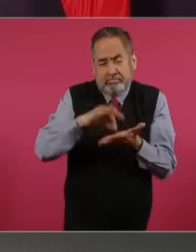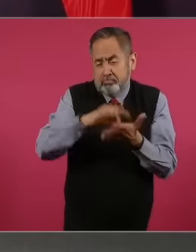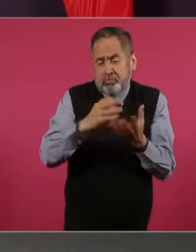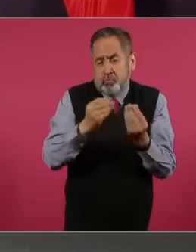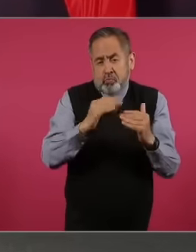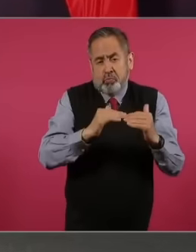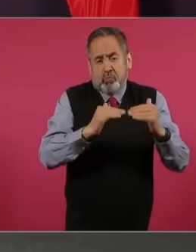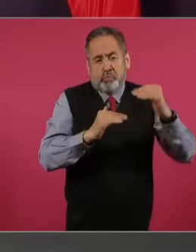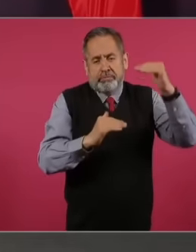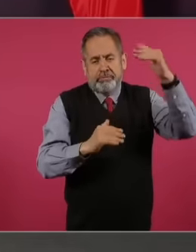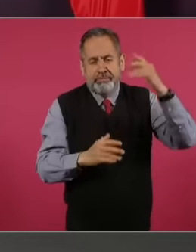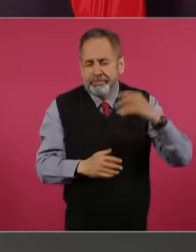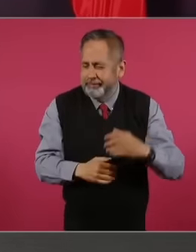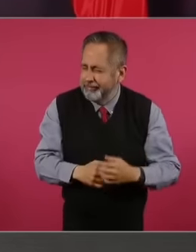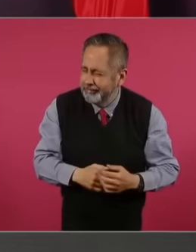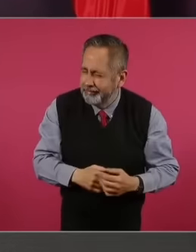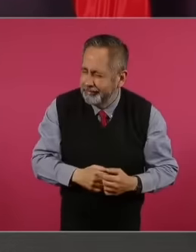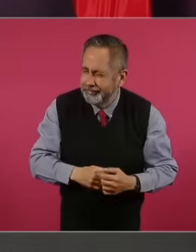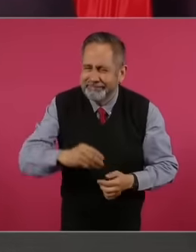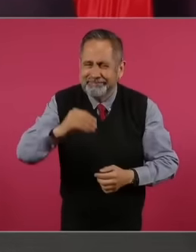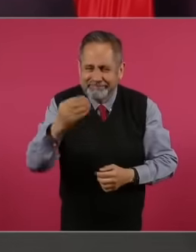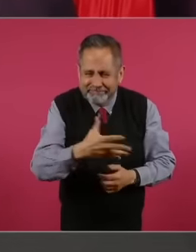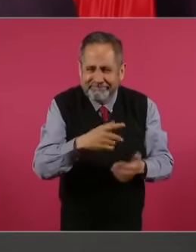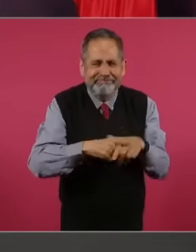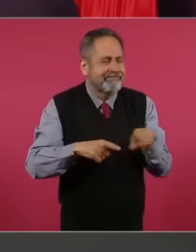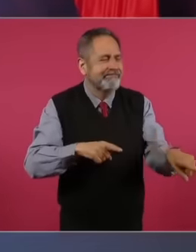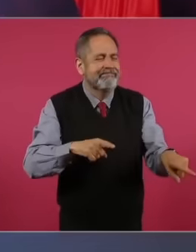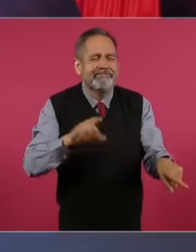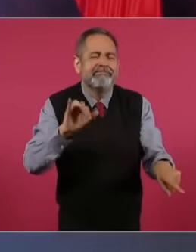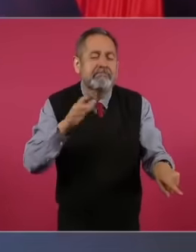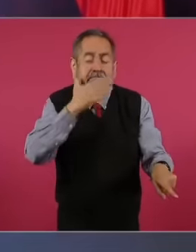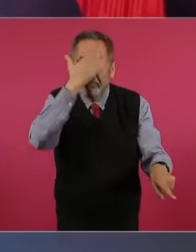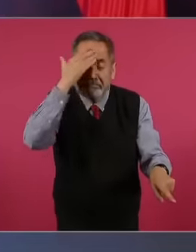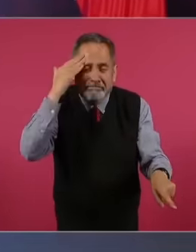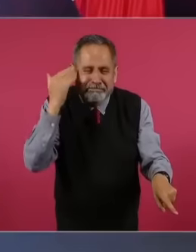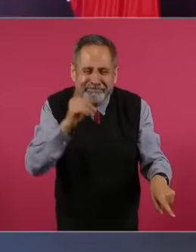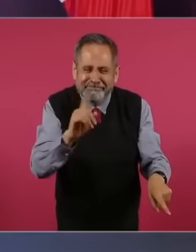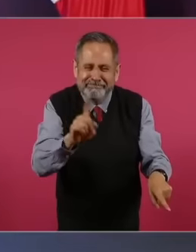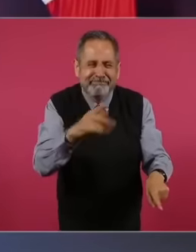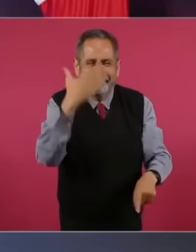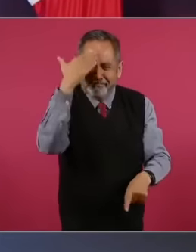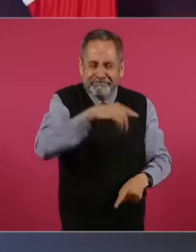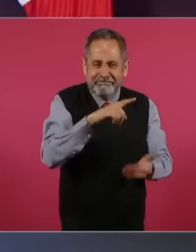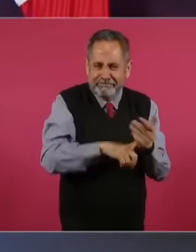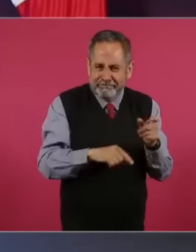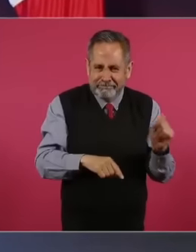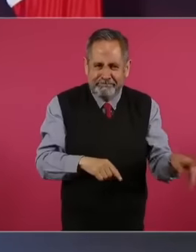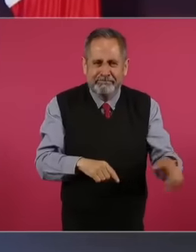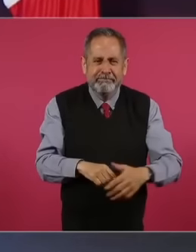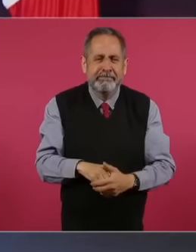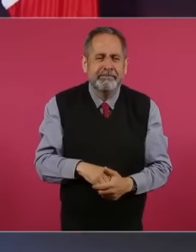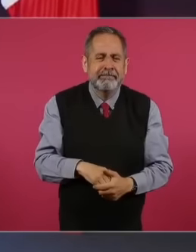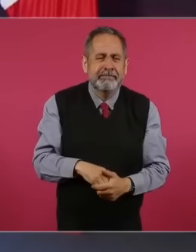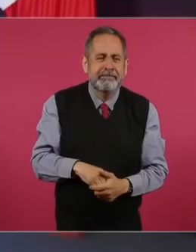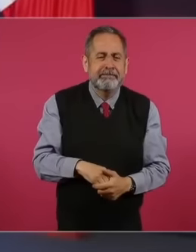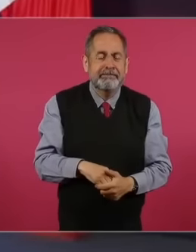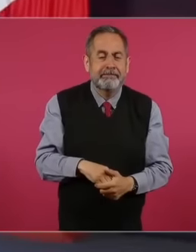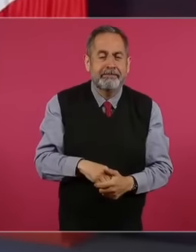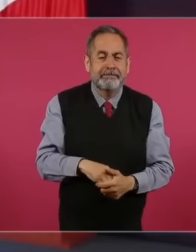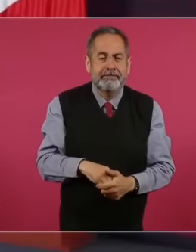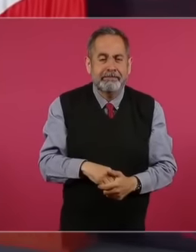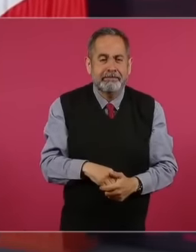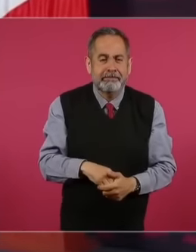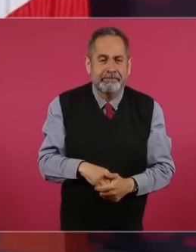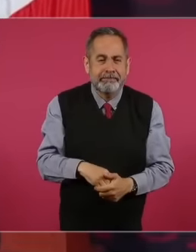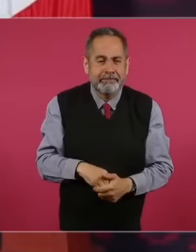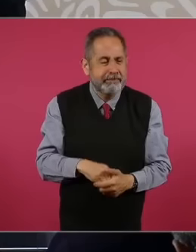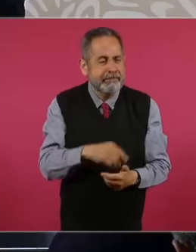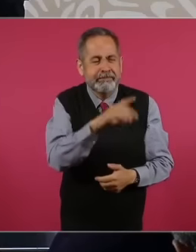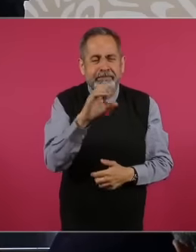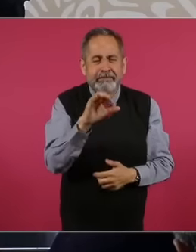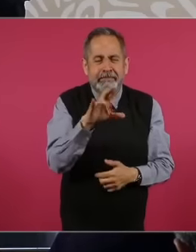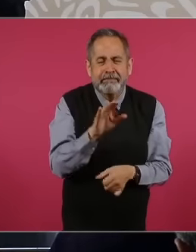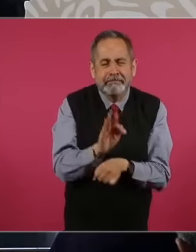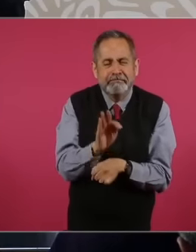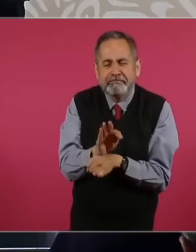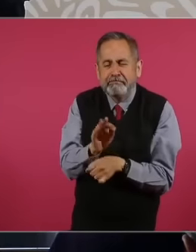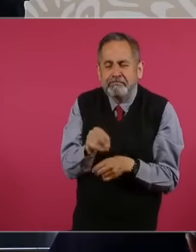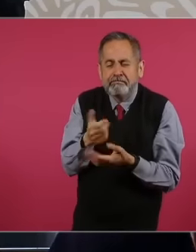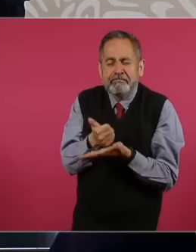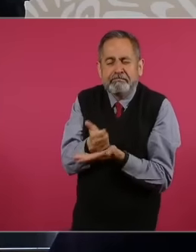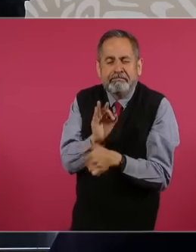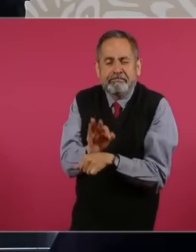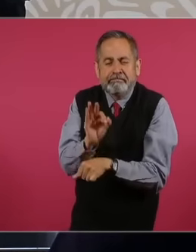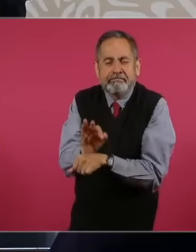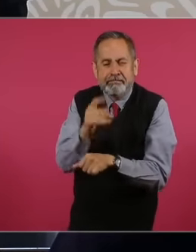know the favor that I was doing yes it is that